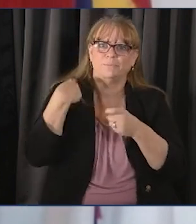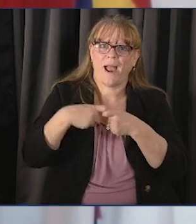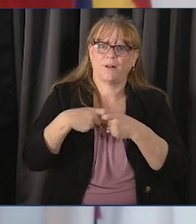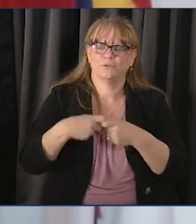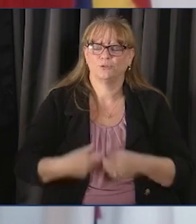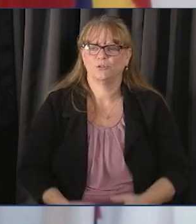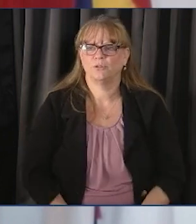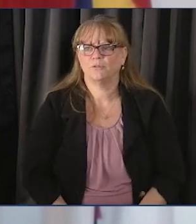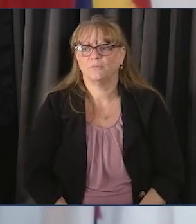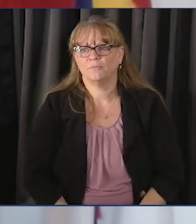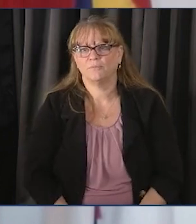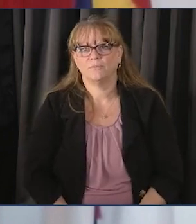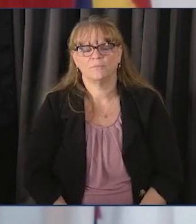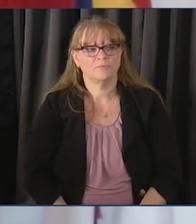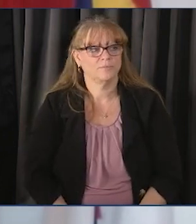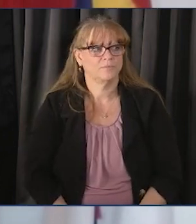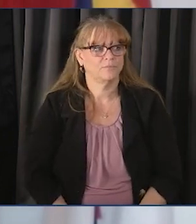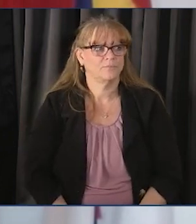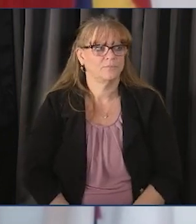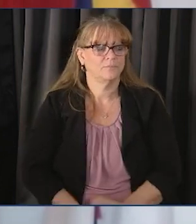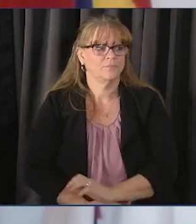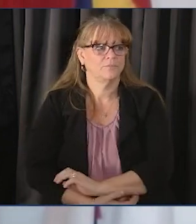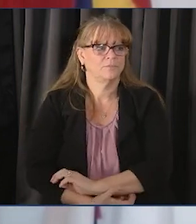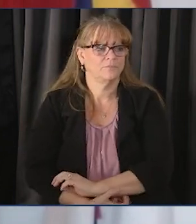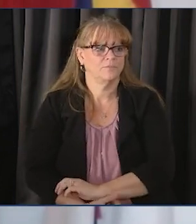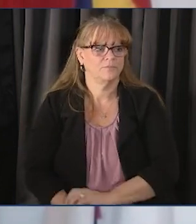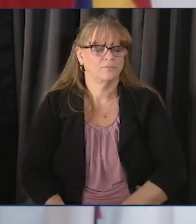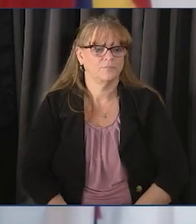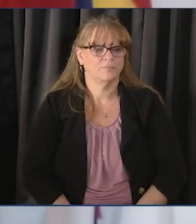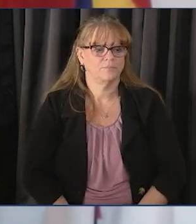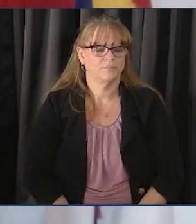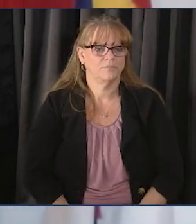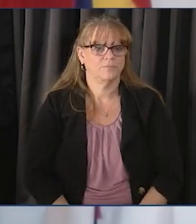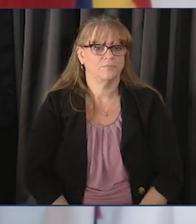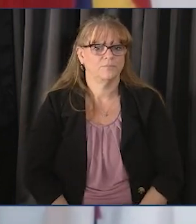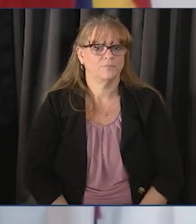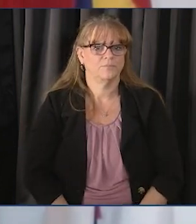comunidad is the Salut tambien getting in from ASEAN en esto se the almost almost gaseous